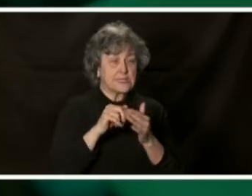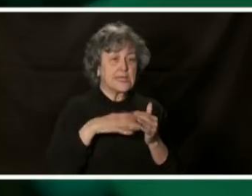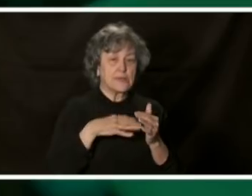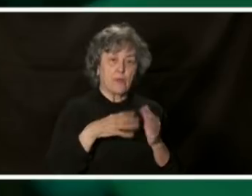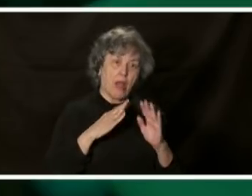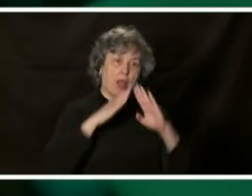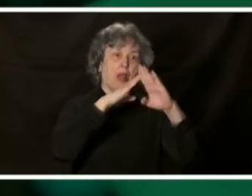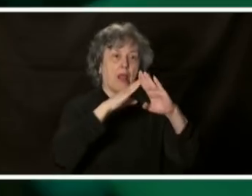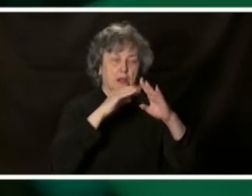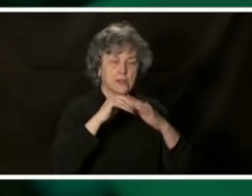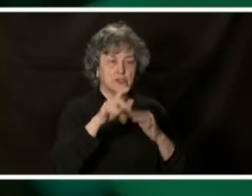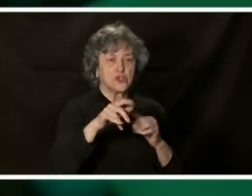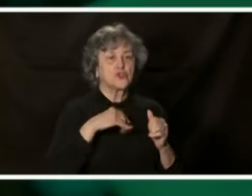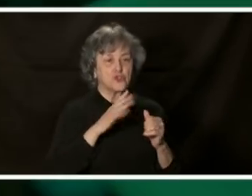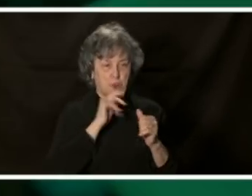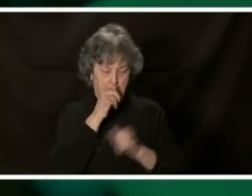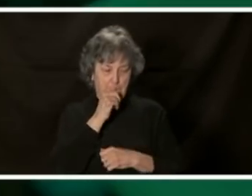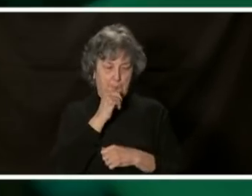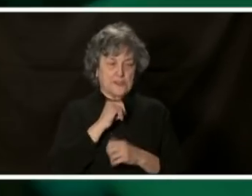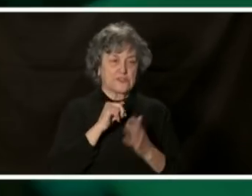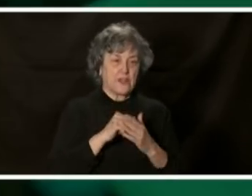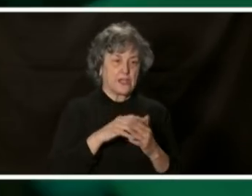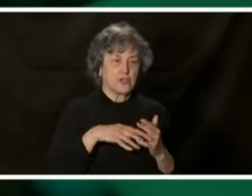YOU ARE ROCK STARS, A FORCE TO BE RECKONED WITH.